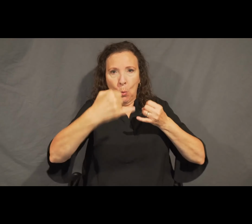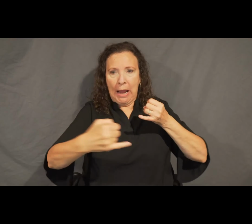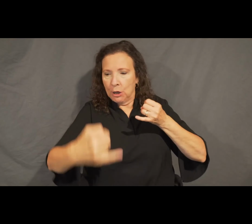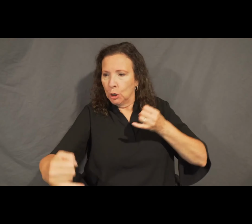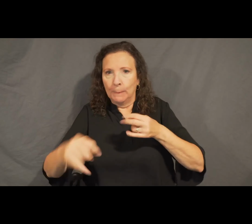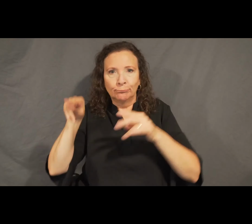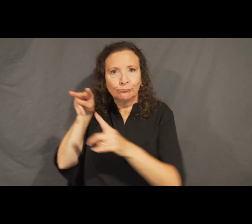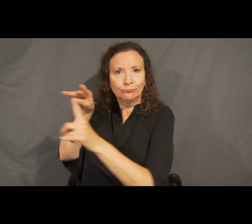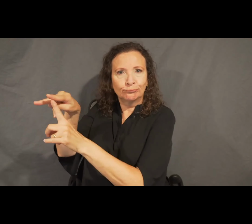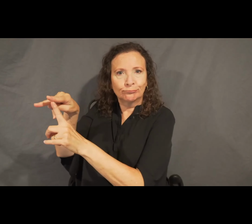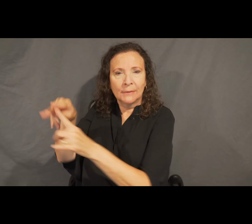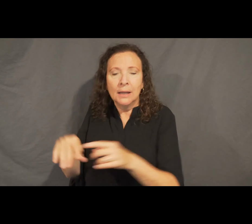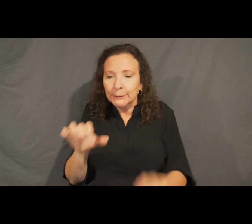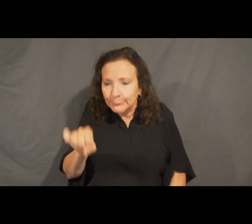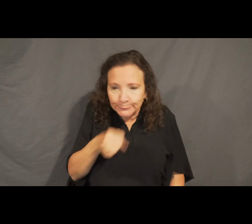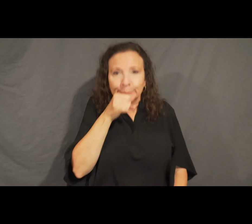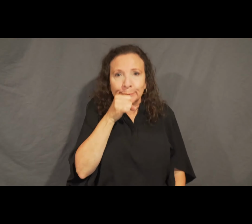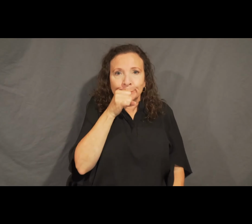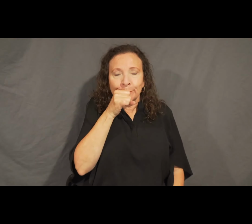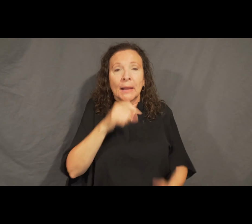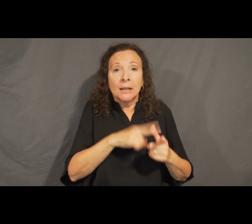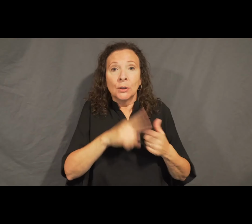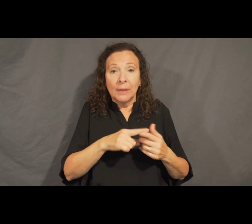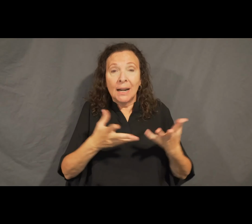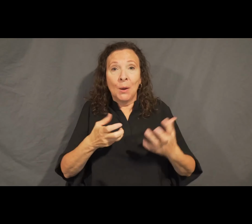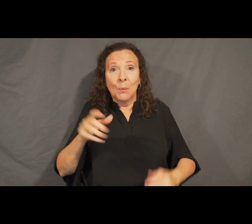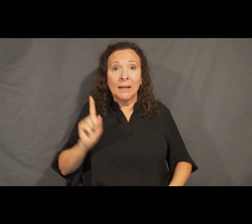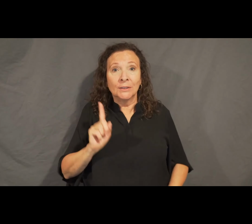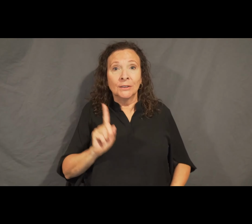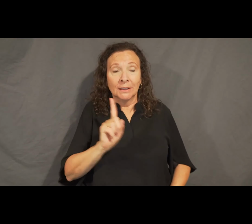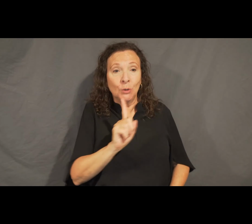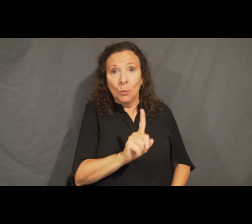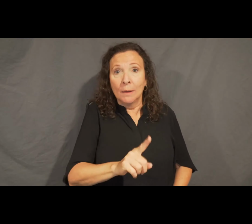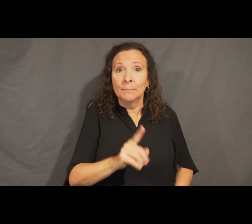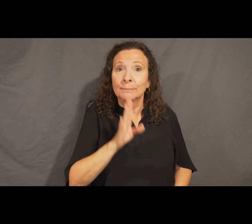And as I go up to the front of the room to start talking and speaking, I noticed that